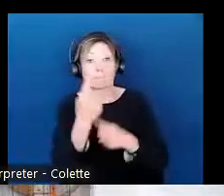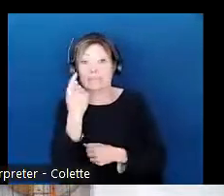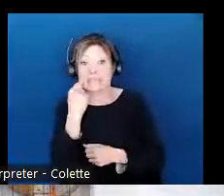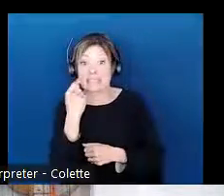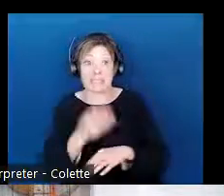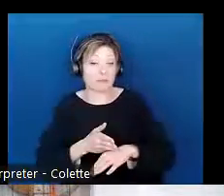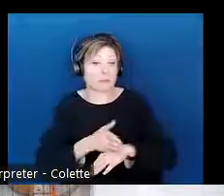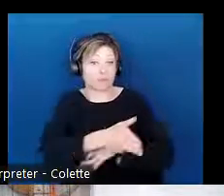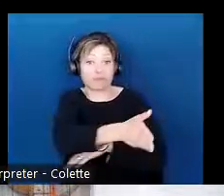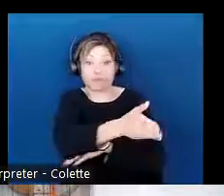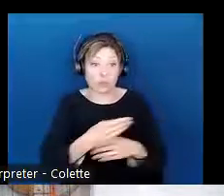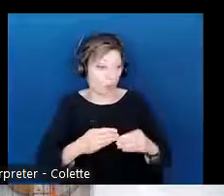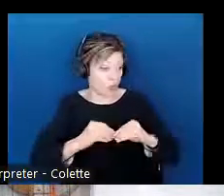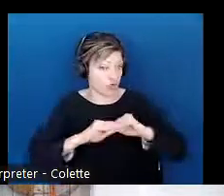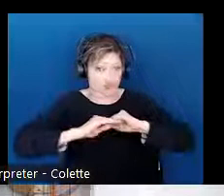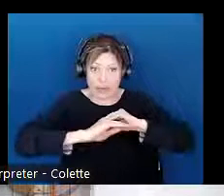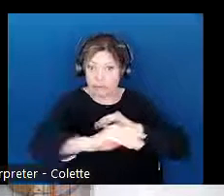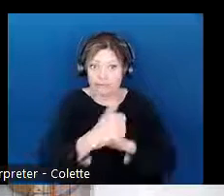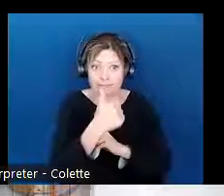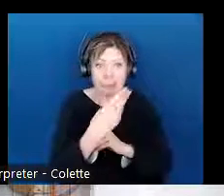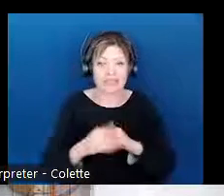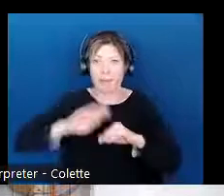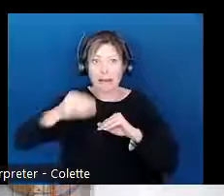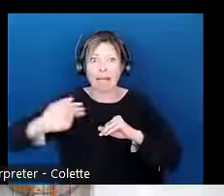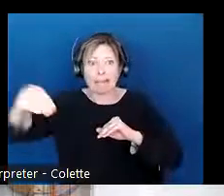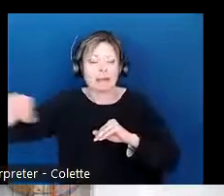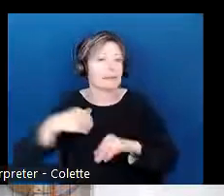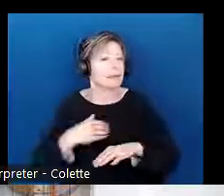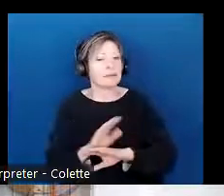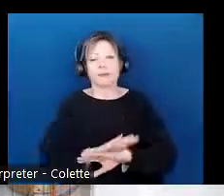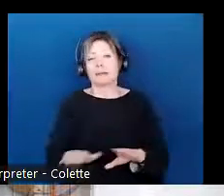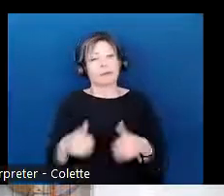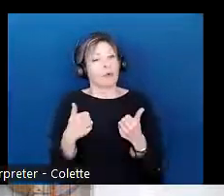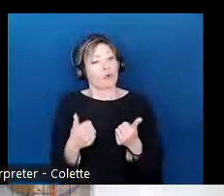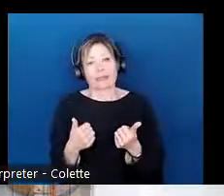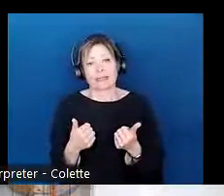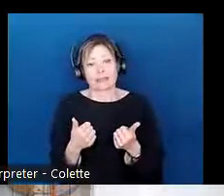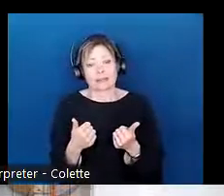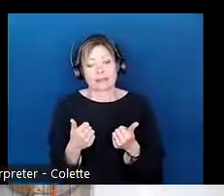um the terrain is and some of it just absolutely isn't great either so thank